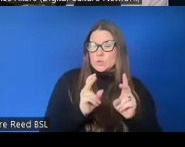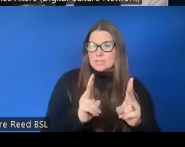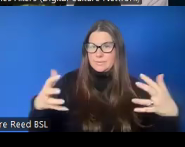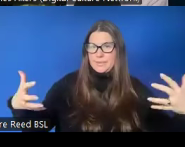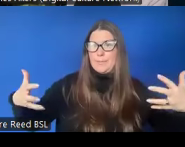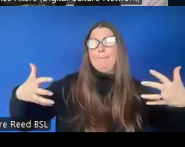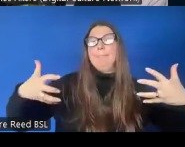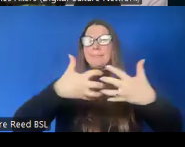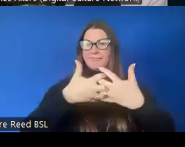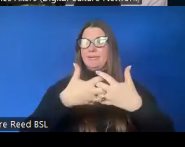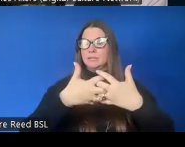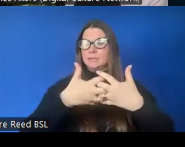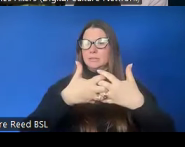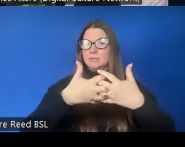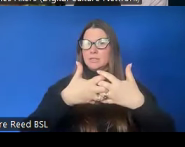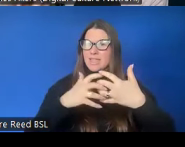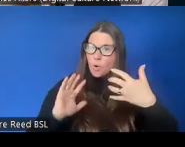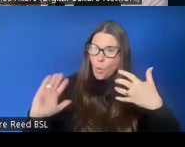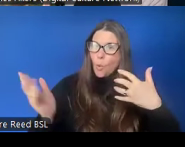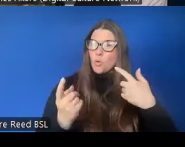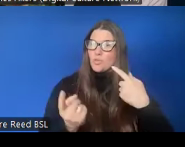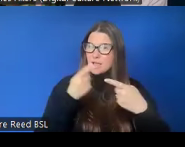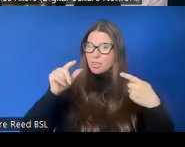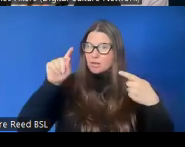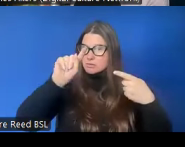could then feed into a new system and they could understand